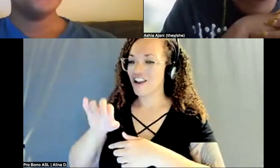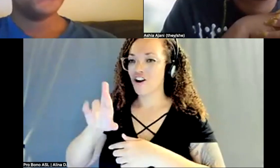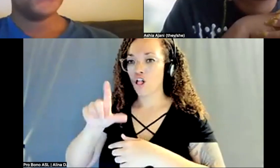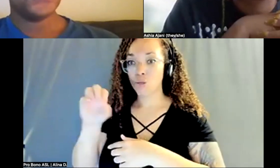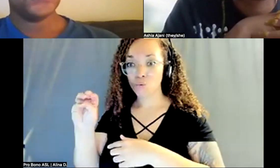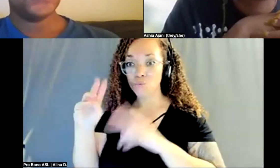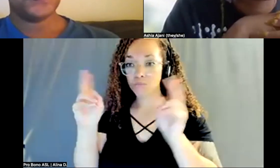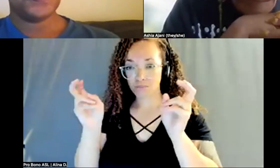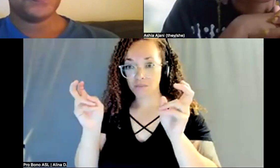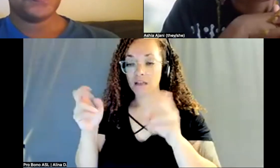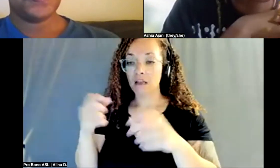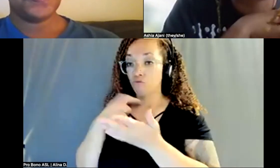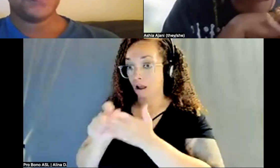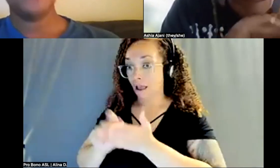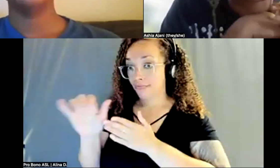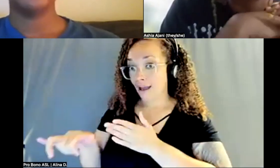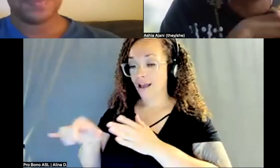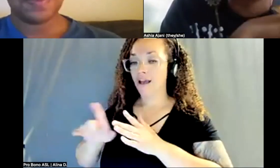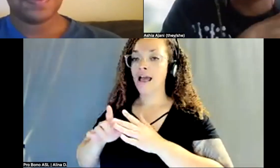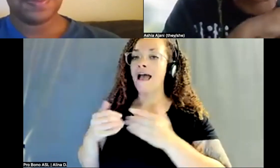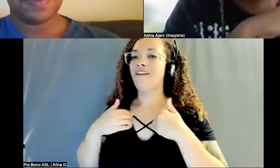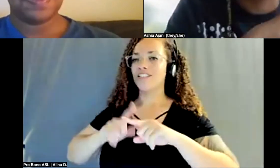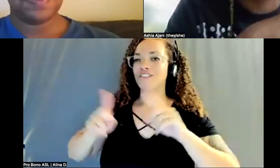Um, I can't even remember the name at this point. It started off as like a little mini chapbook.